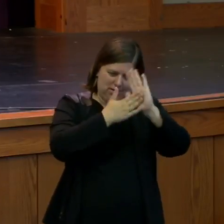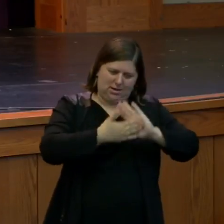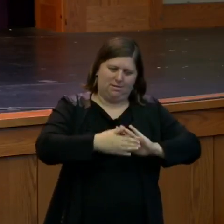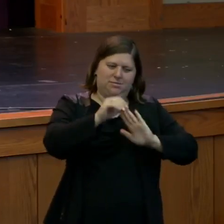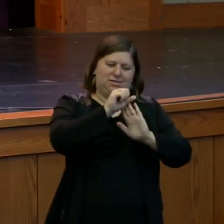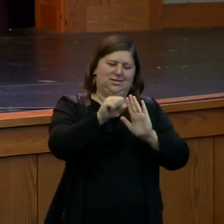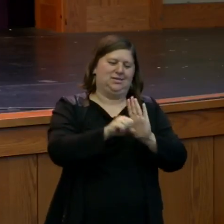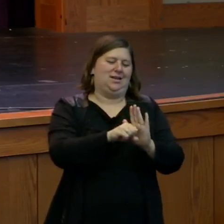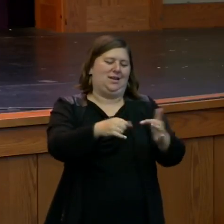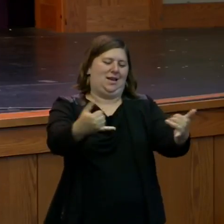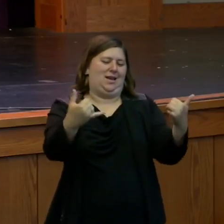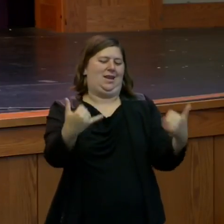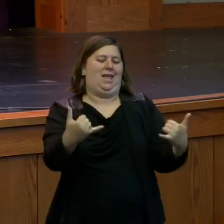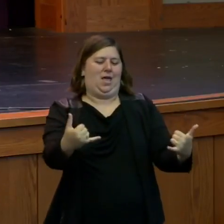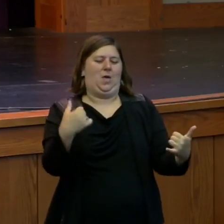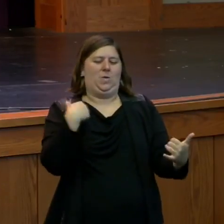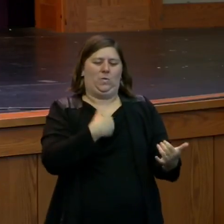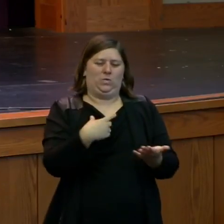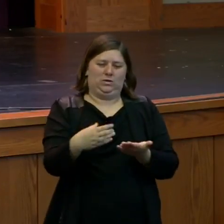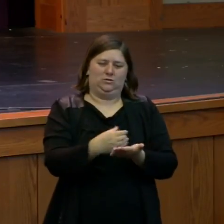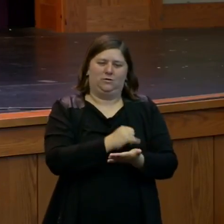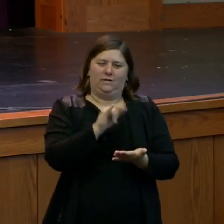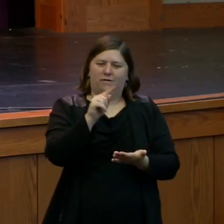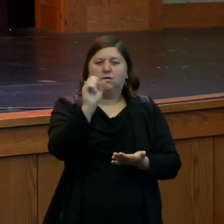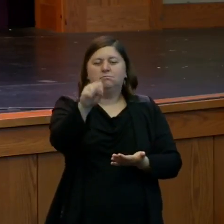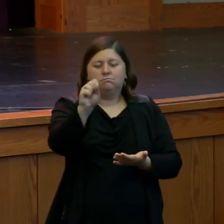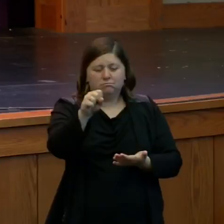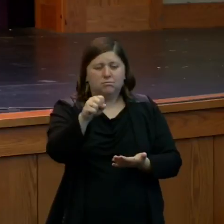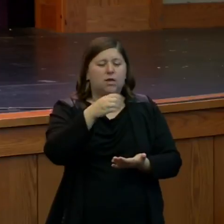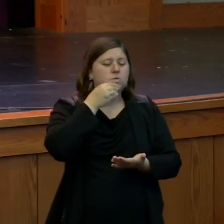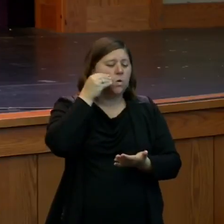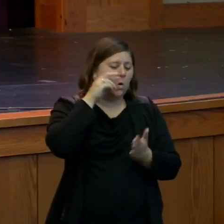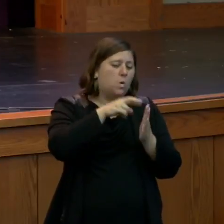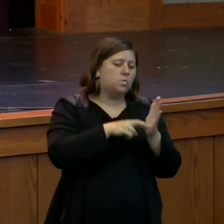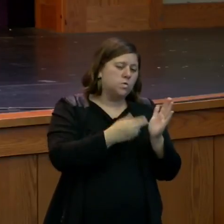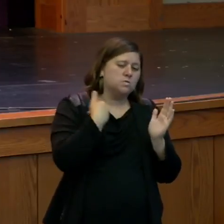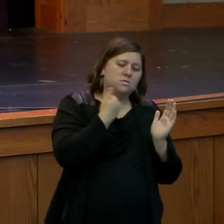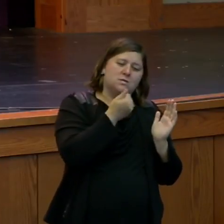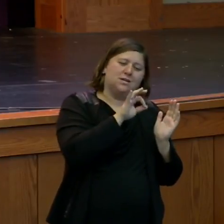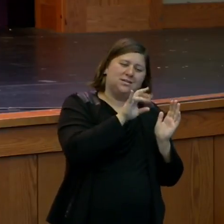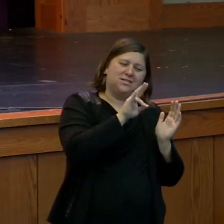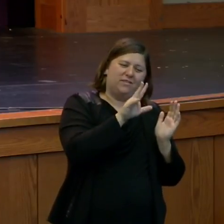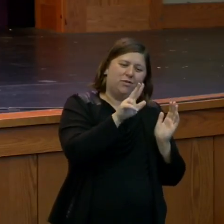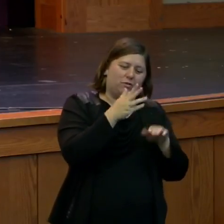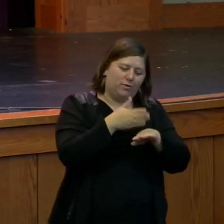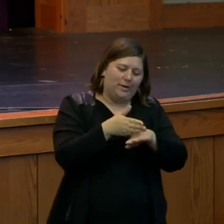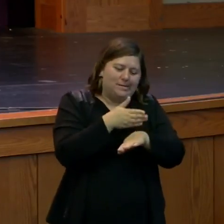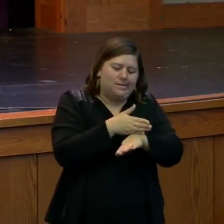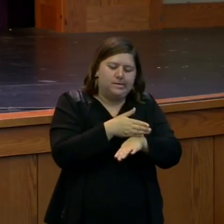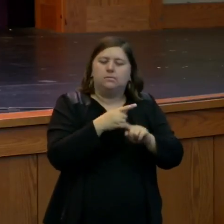YES, THE DISTRICT HAS MADE PROGRESS SINCE HOME RULE IN 1973 BUT WE ARE NOT DONE FIGHTING.